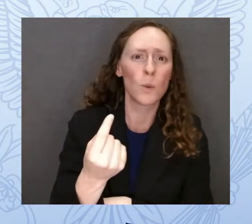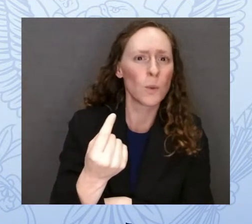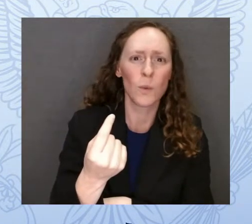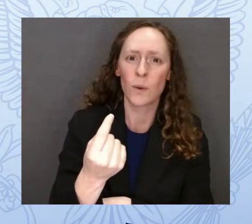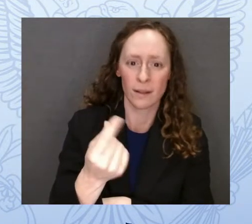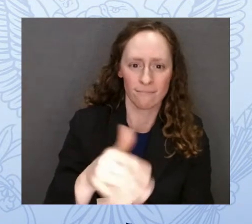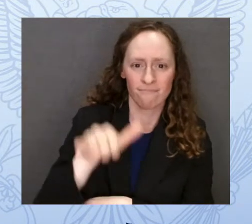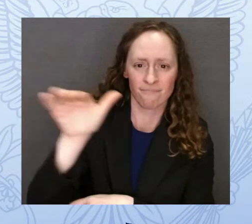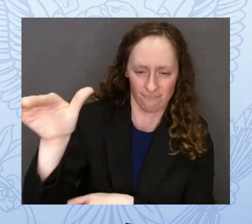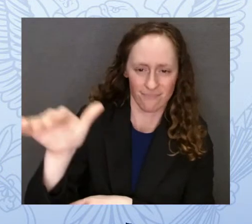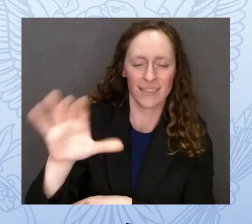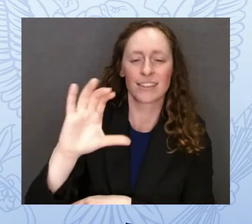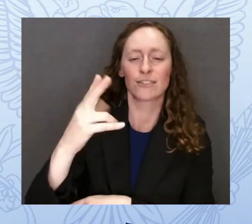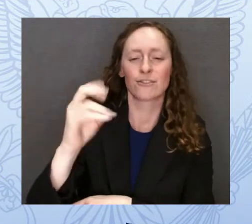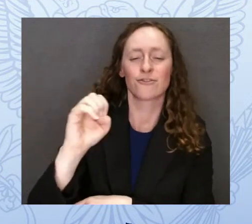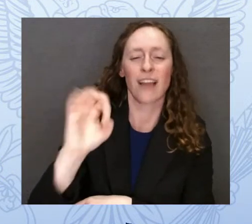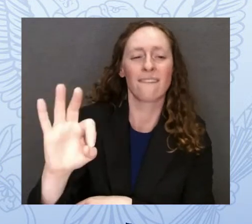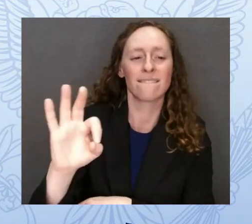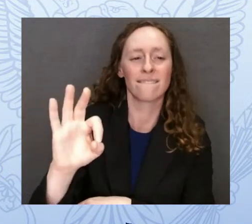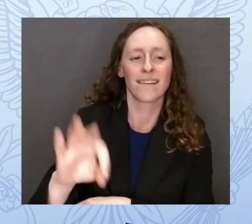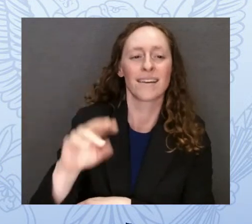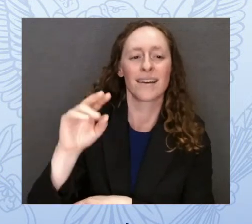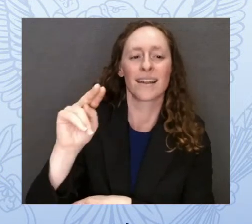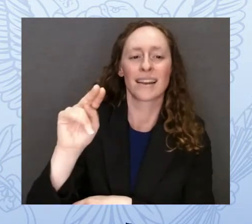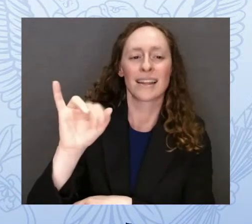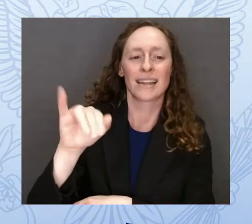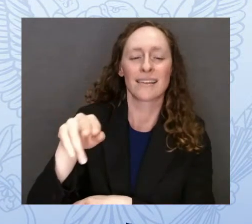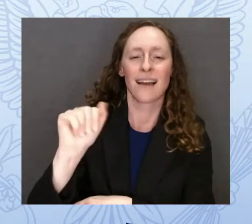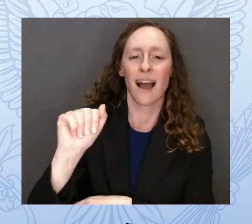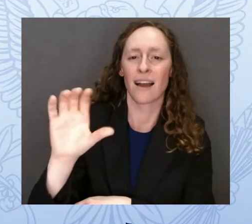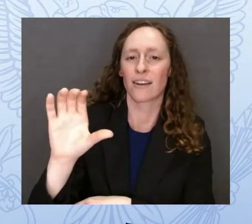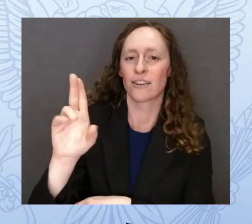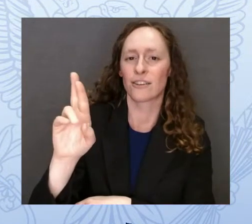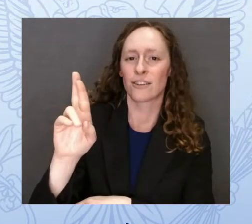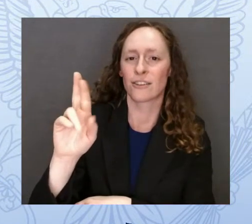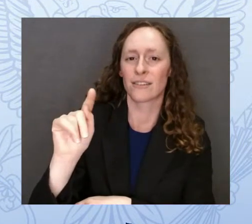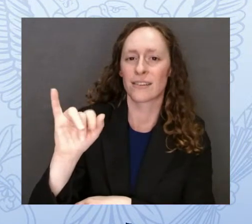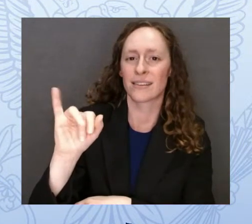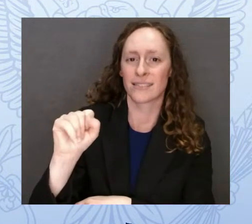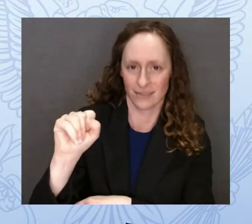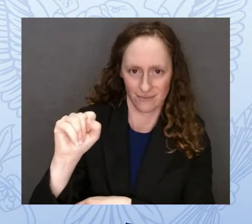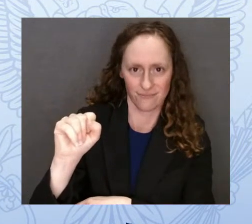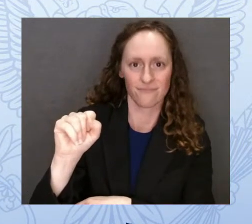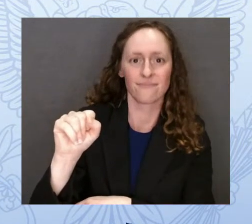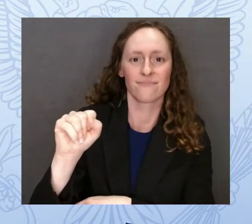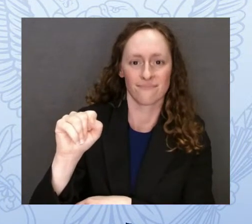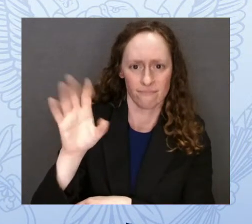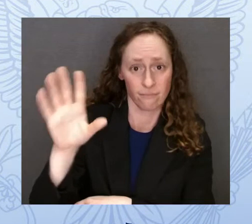to work with our White House chefs and create a stunning vegetarian menu.